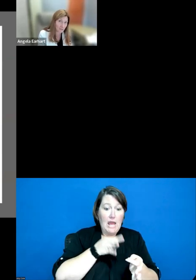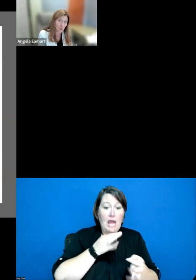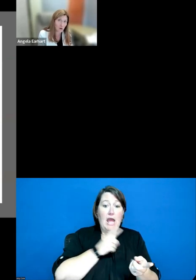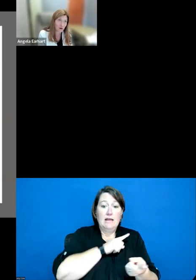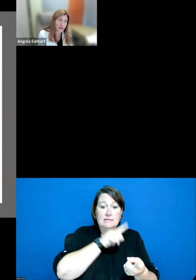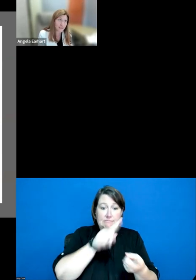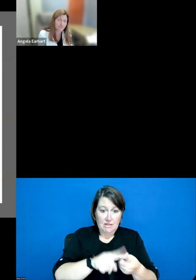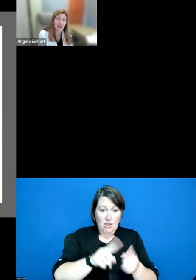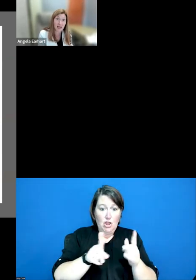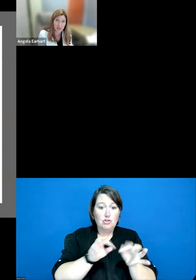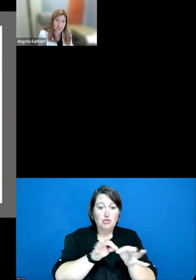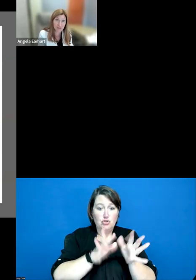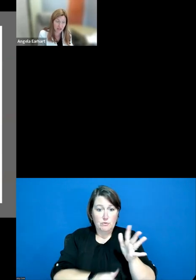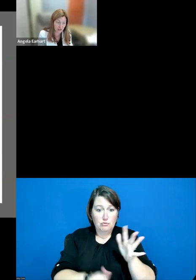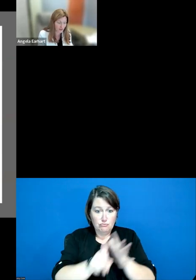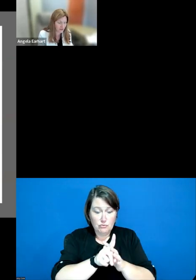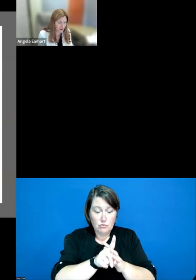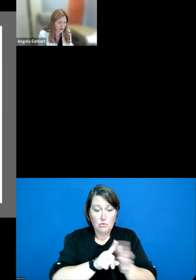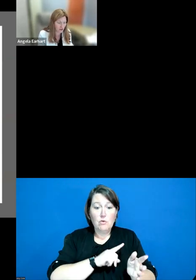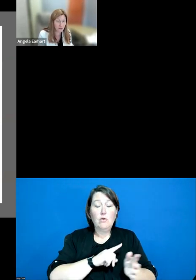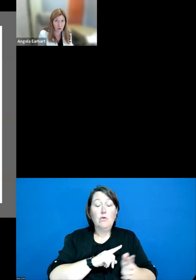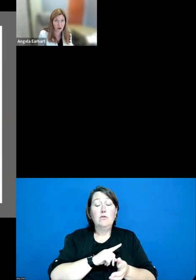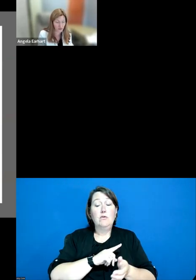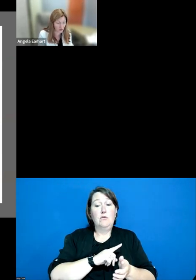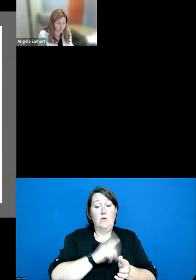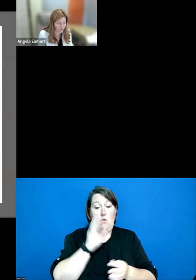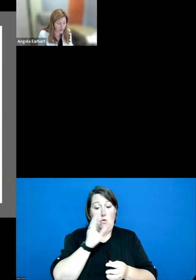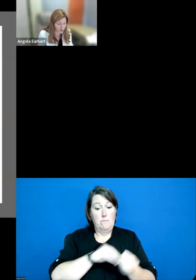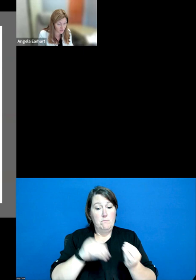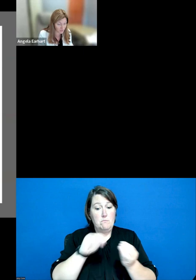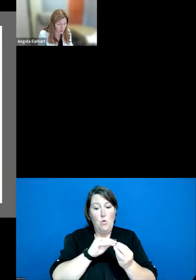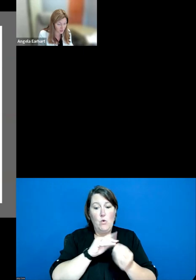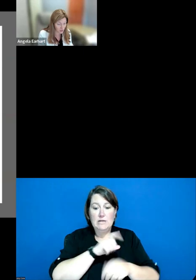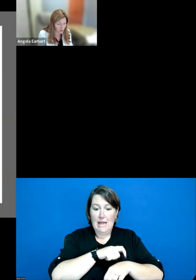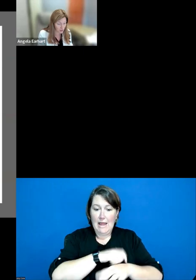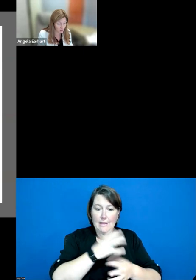more time spent with their healthcare provider.